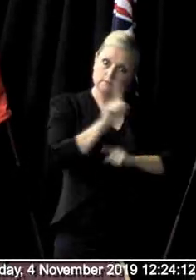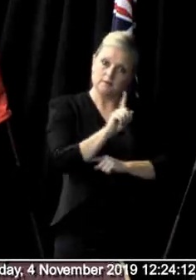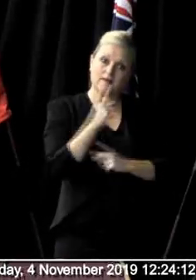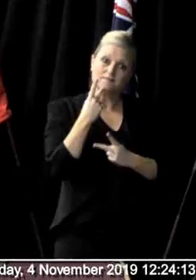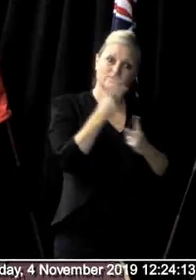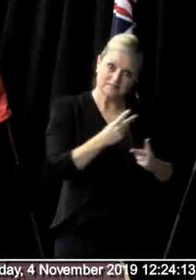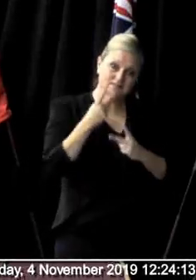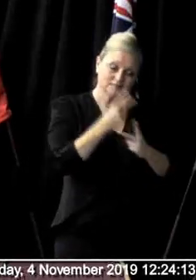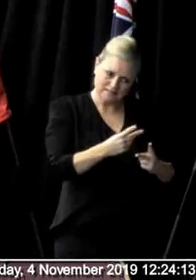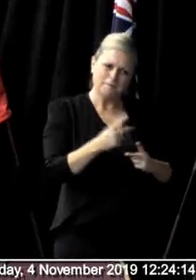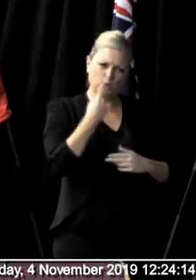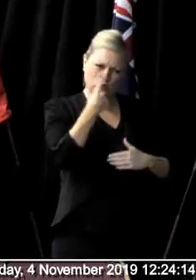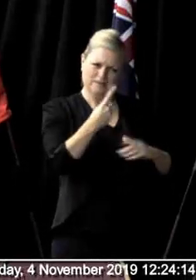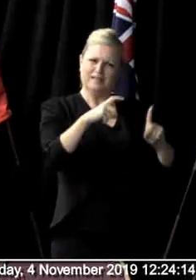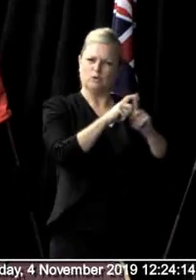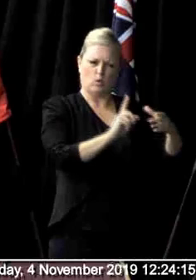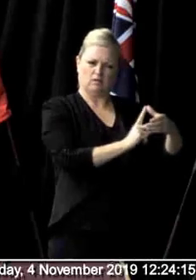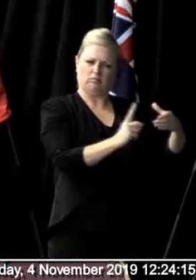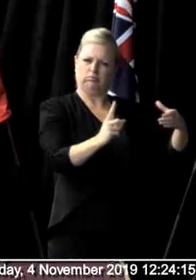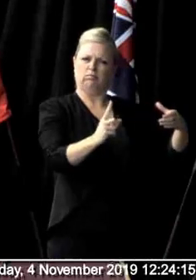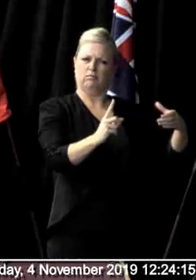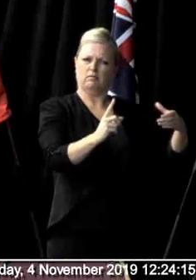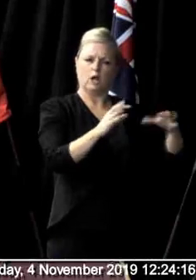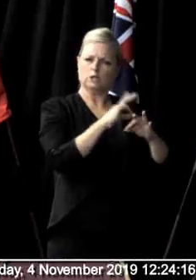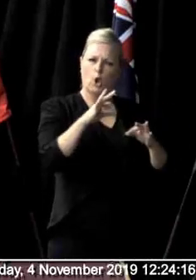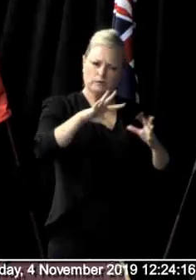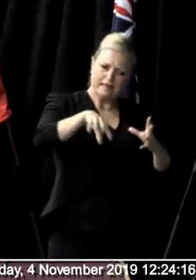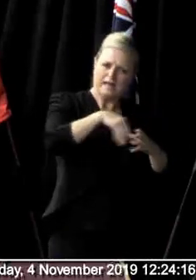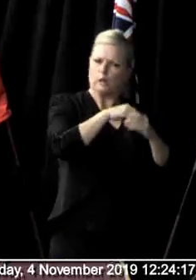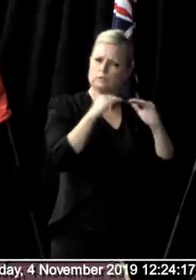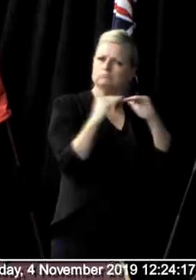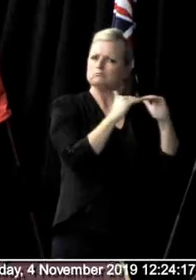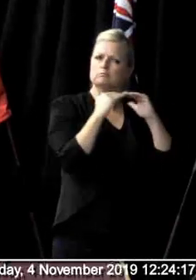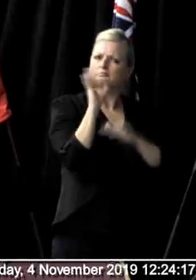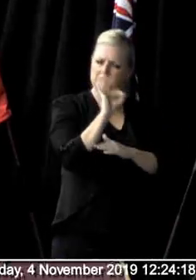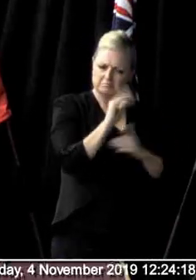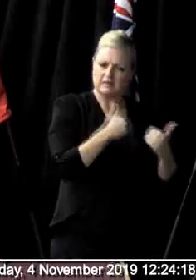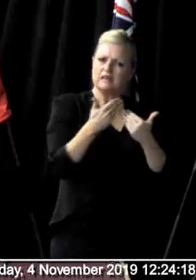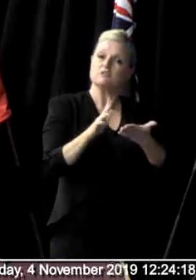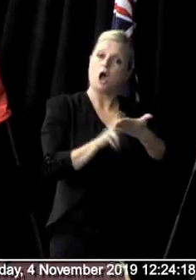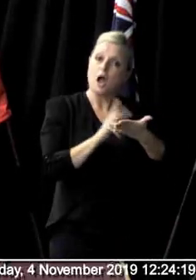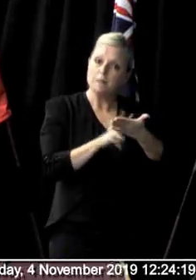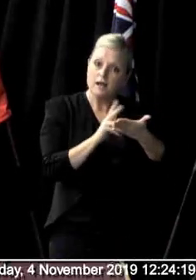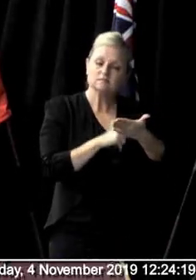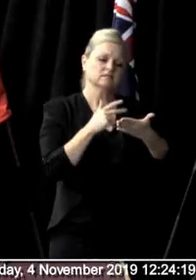was not included in the lessons. She was given her iPad to occupy her and was ignored; is that correct? Correct.